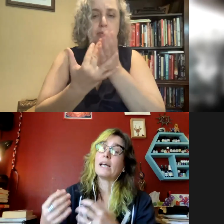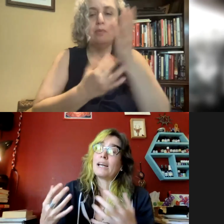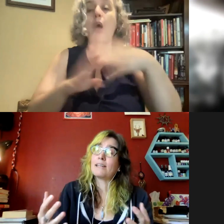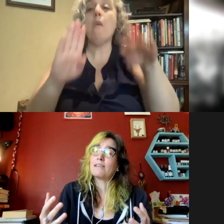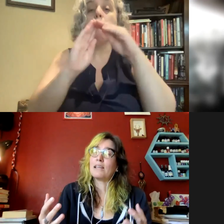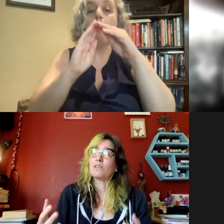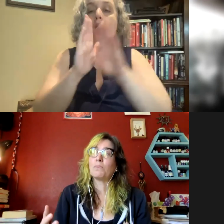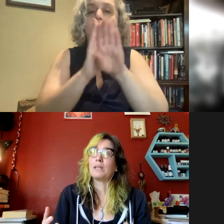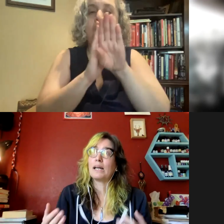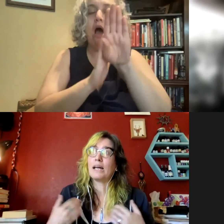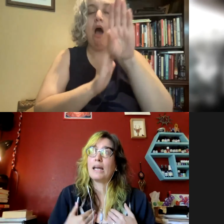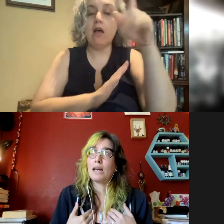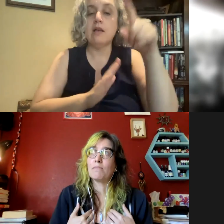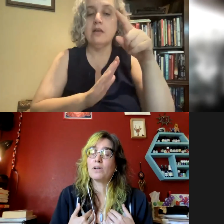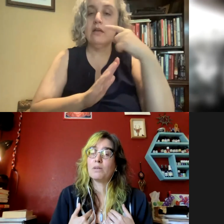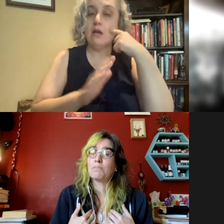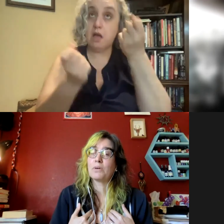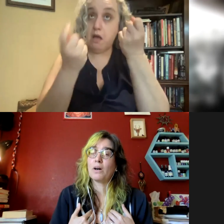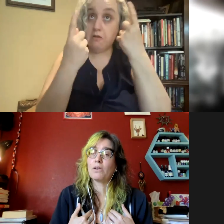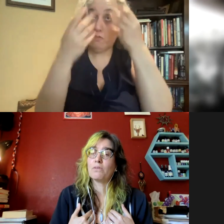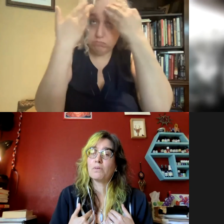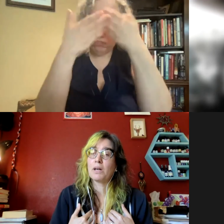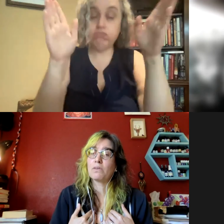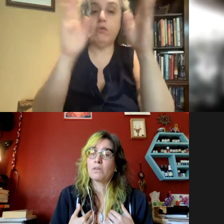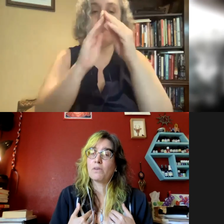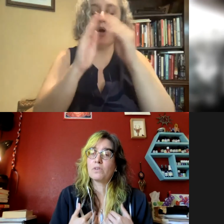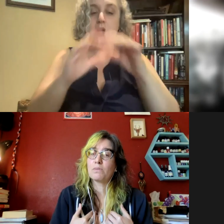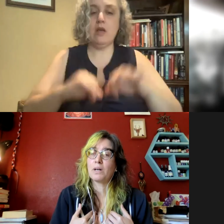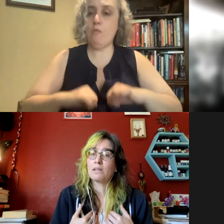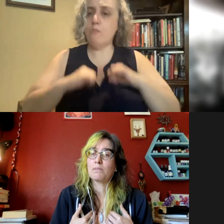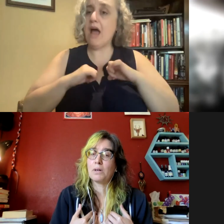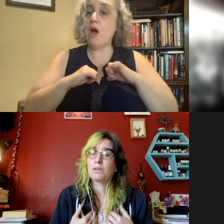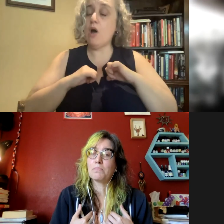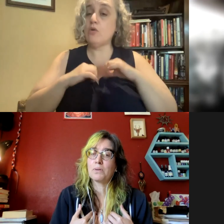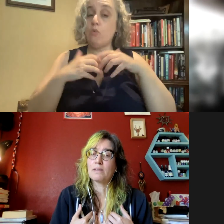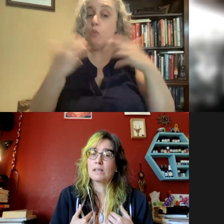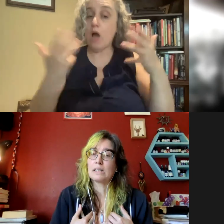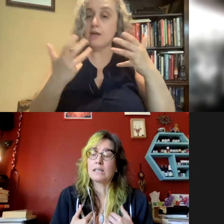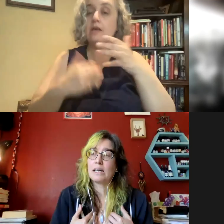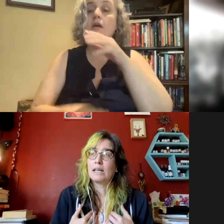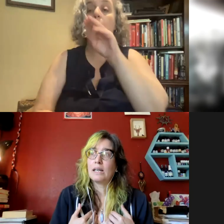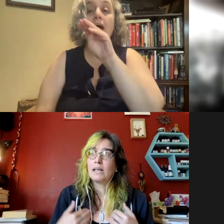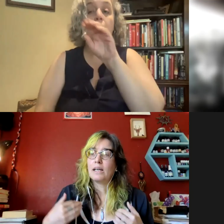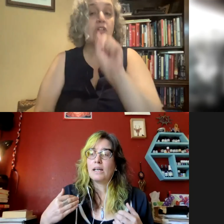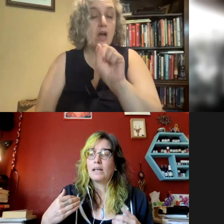I got to say, that's one thing I am very proud at Microsoft, is Brad Smith, our president.